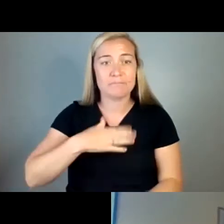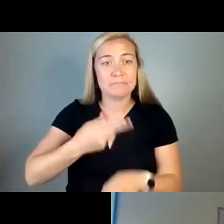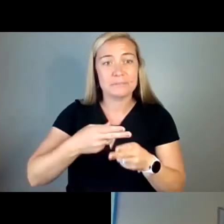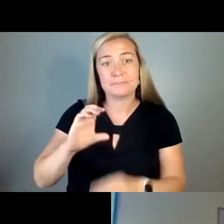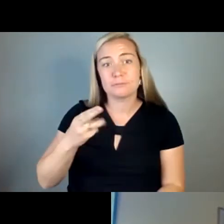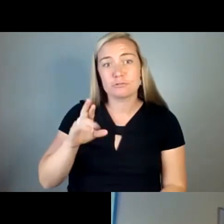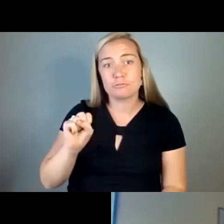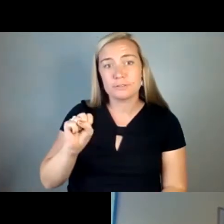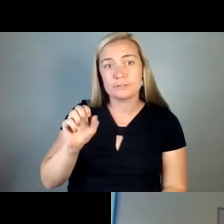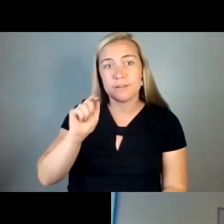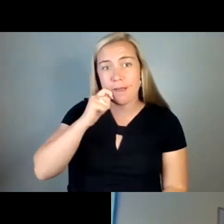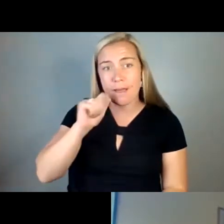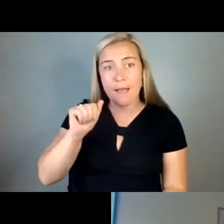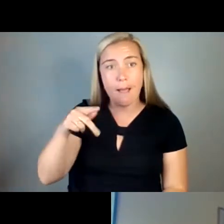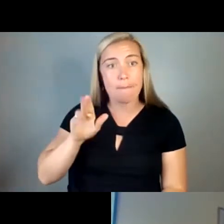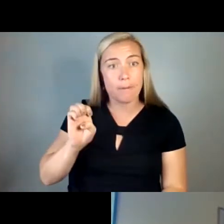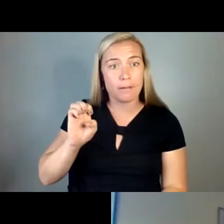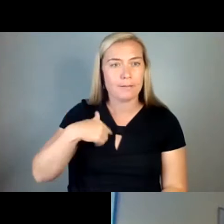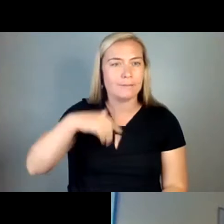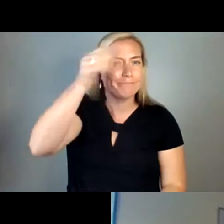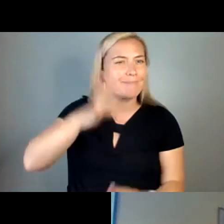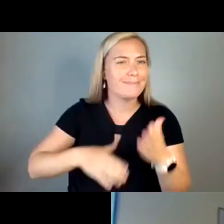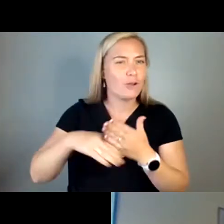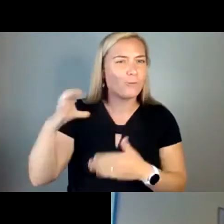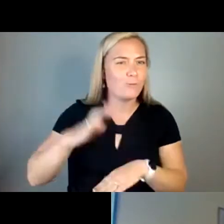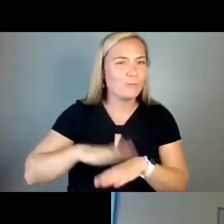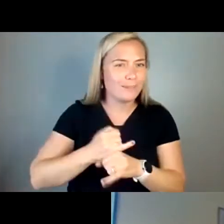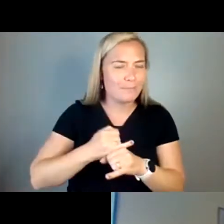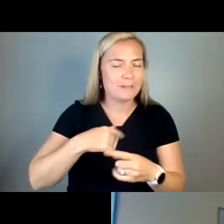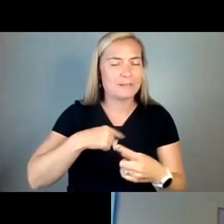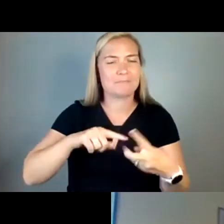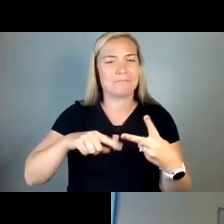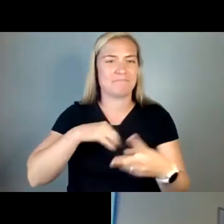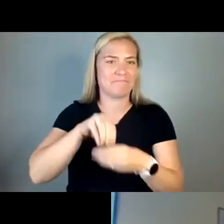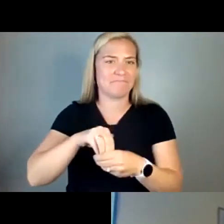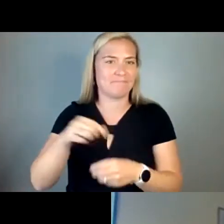member of the Genesee Staff Council I'd like to introduce Dr. Angela Branche Assistant Professor